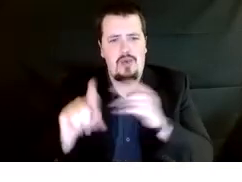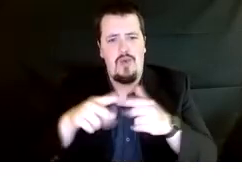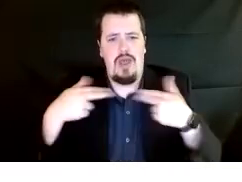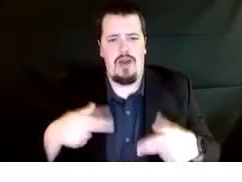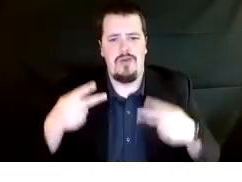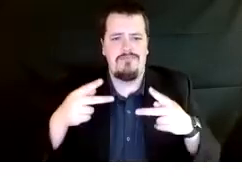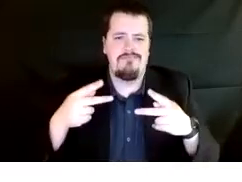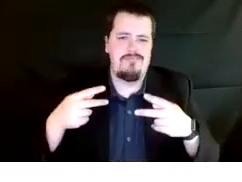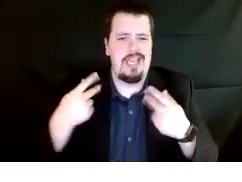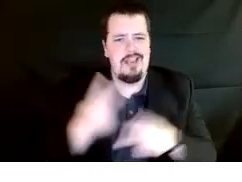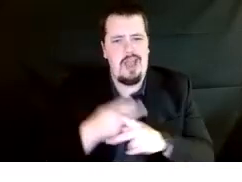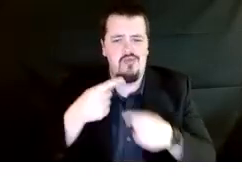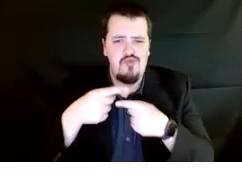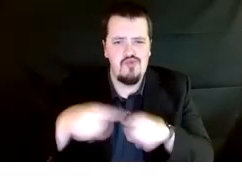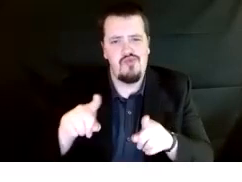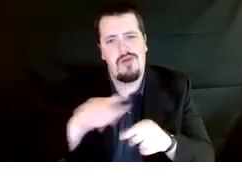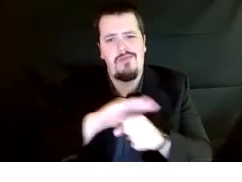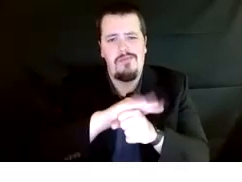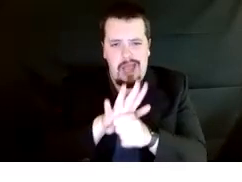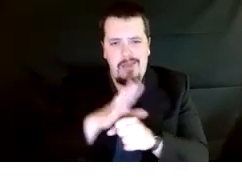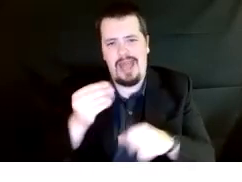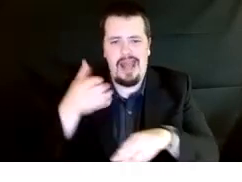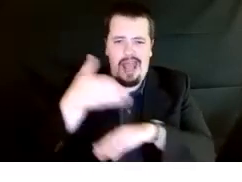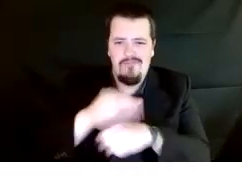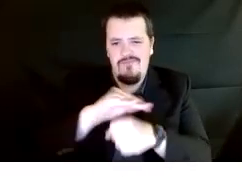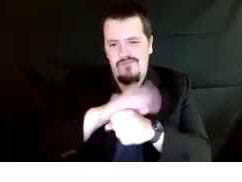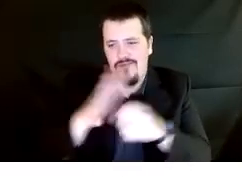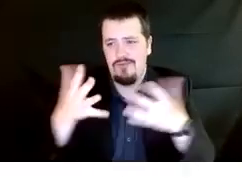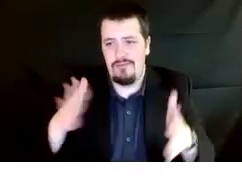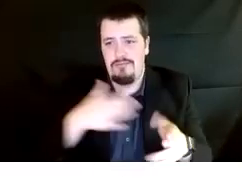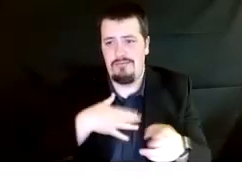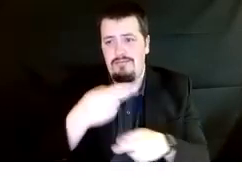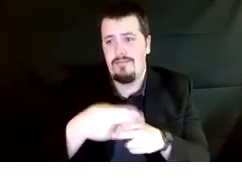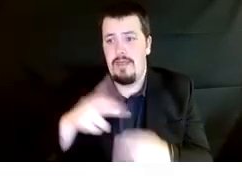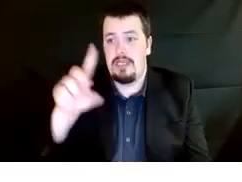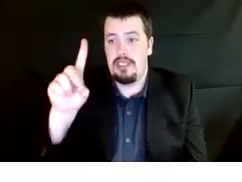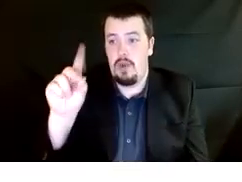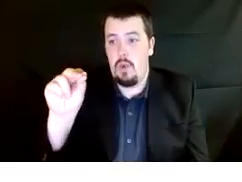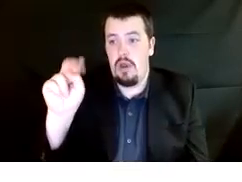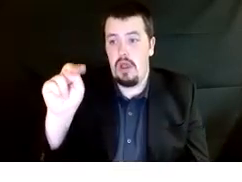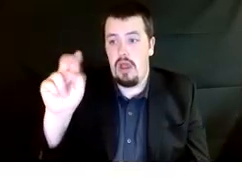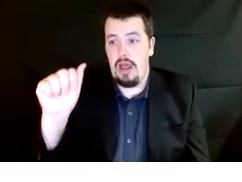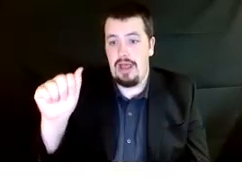and Post-COVID um I'm Donna DeStefano... I'm with the Tennessee Disability Coalition